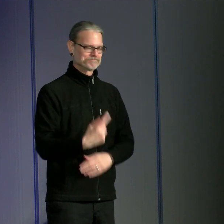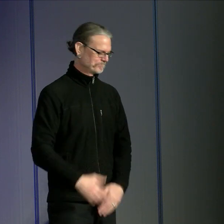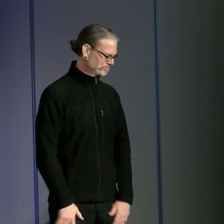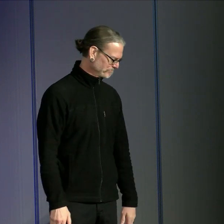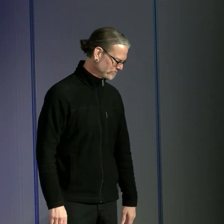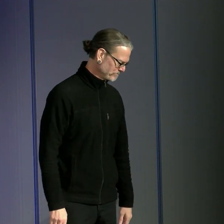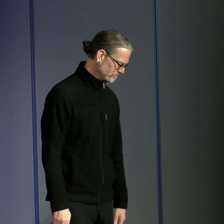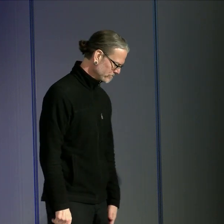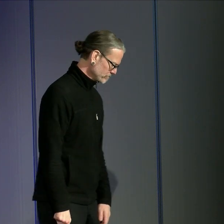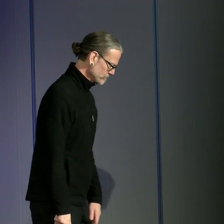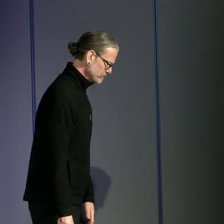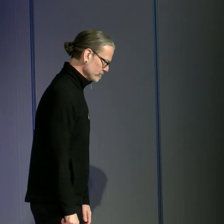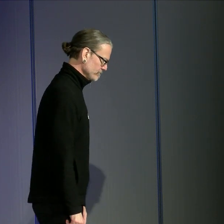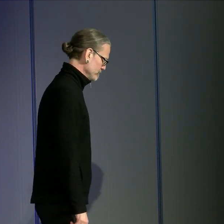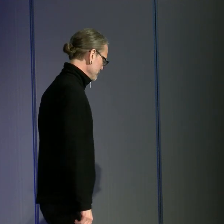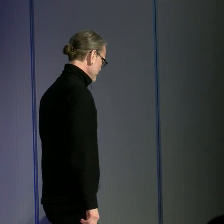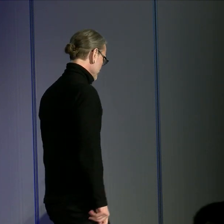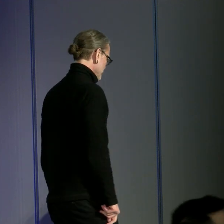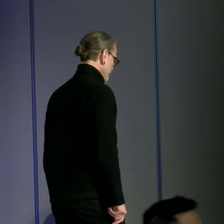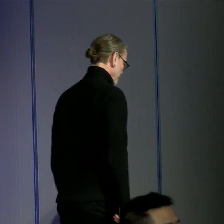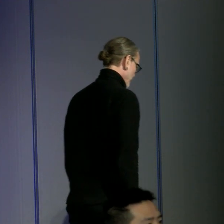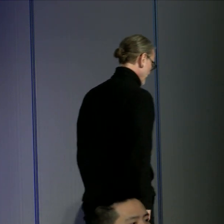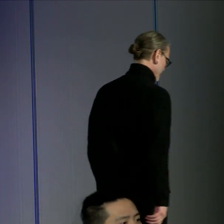up. Thank you.